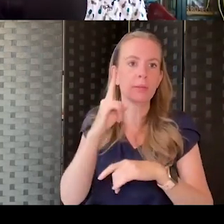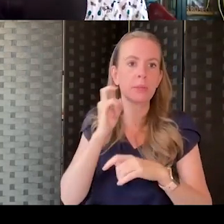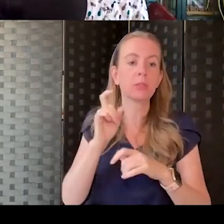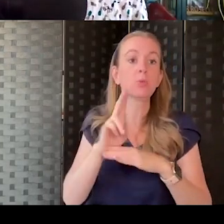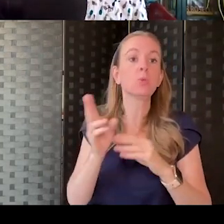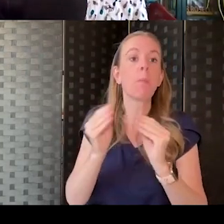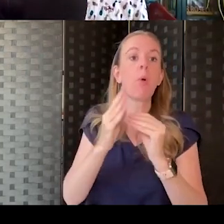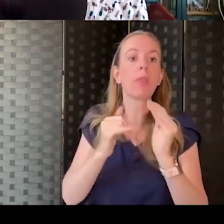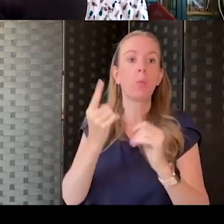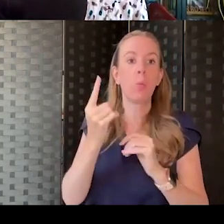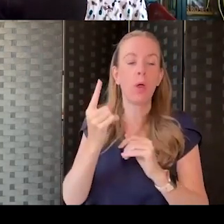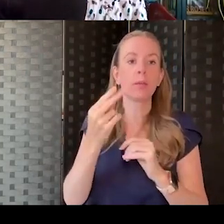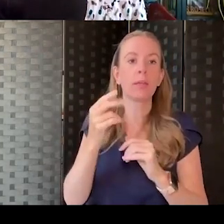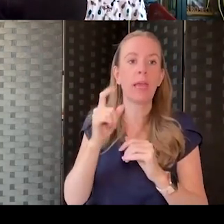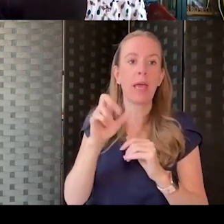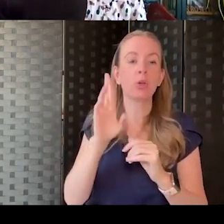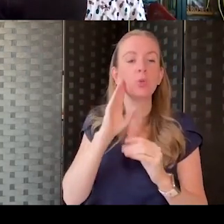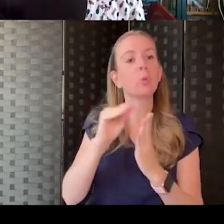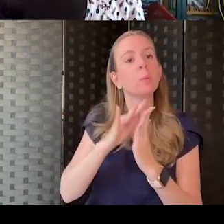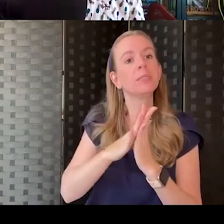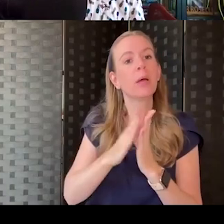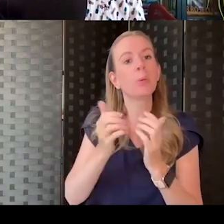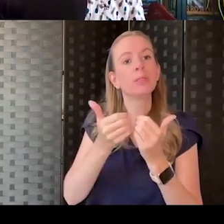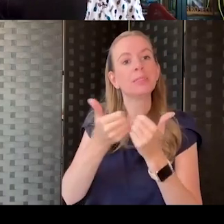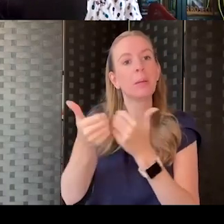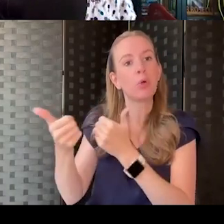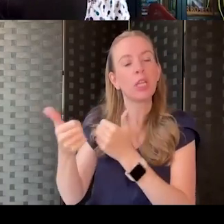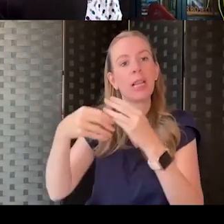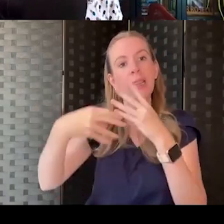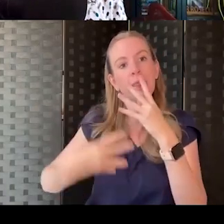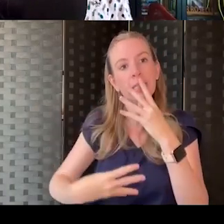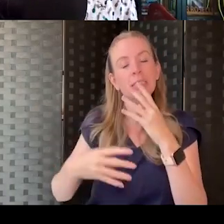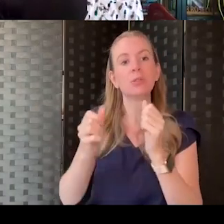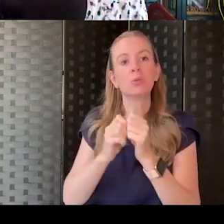is you provide a space separated list of I.D. references pointing to the header or headers